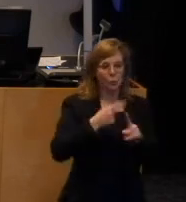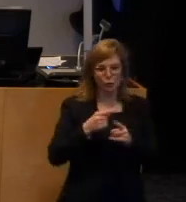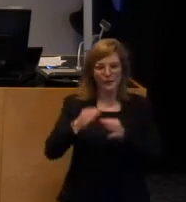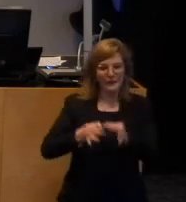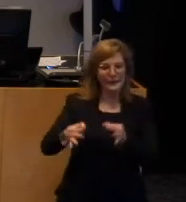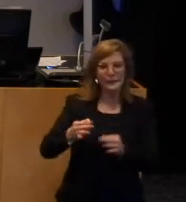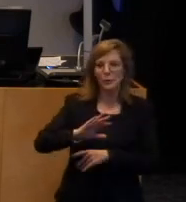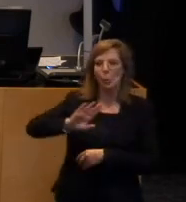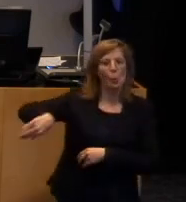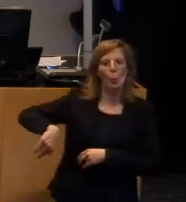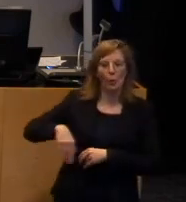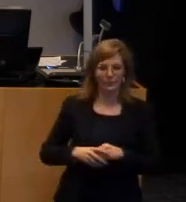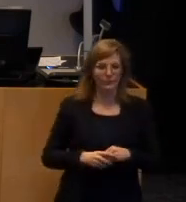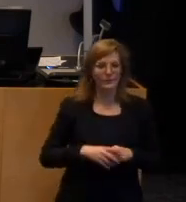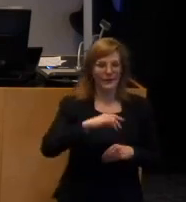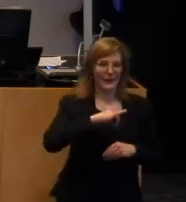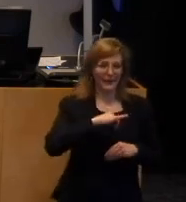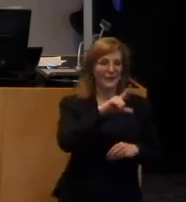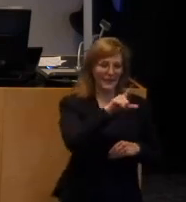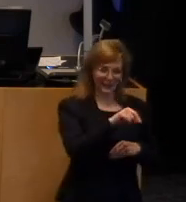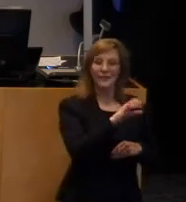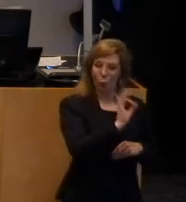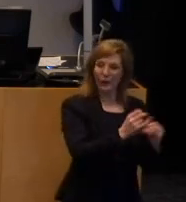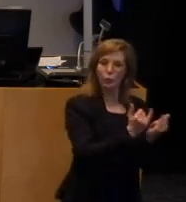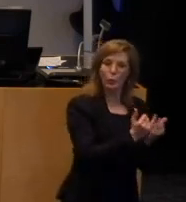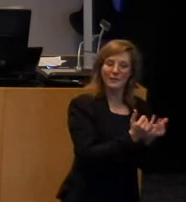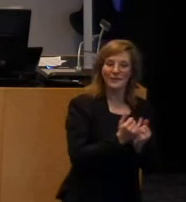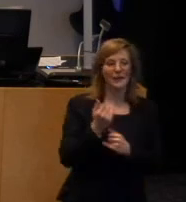10 applied strategies and five rejected strategies were investigated in detail,